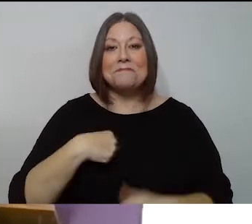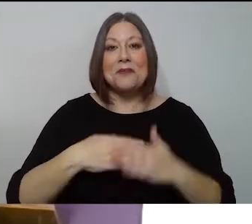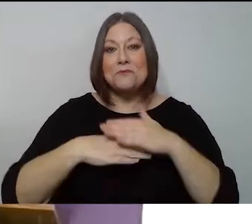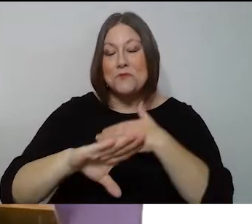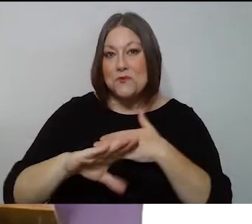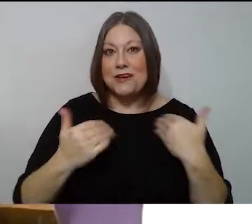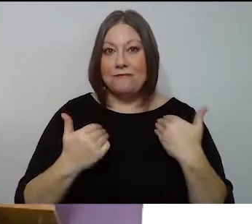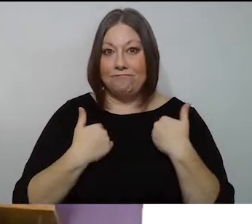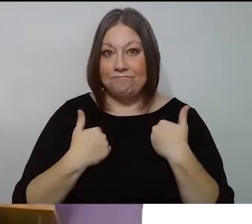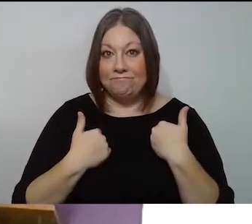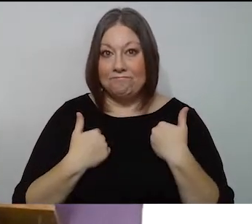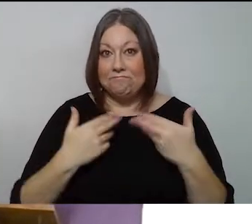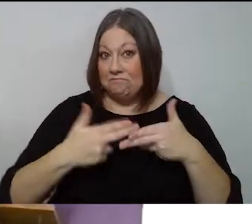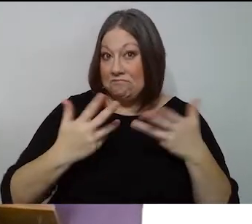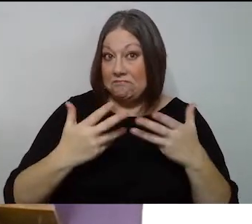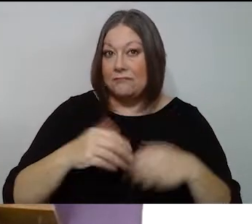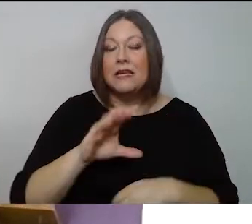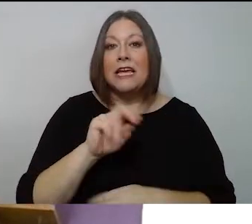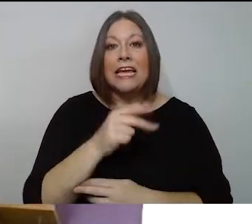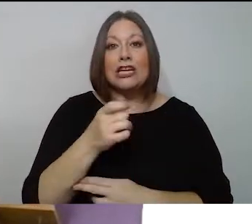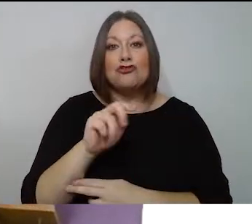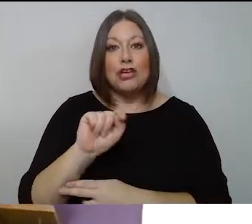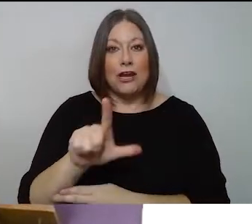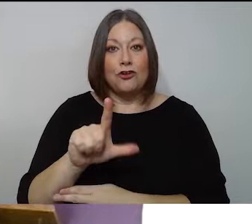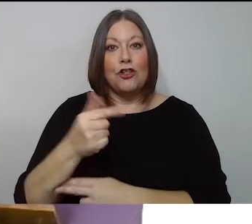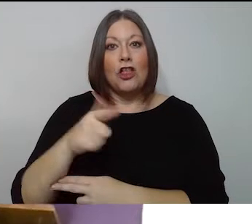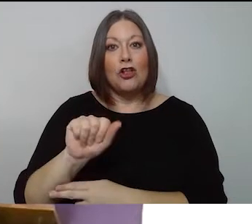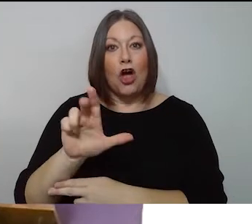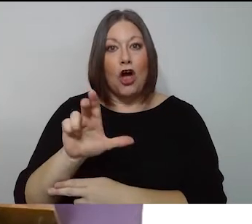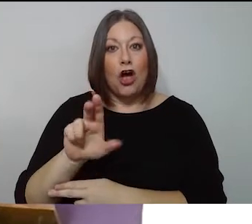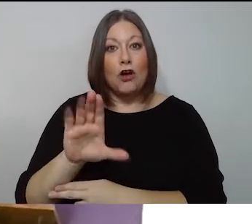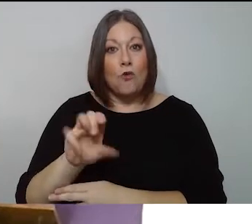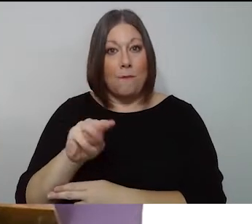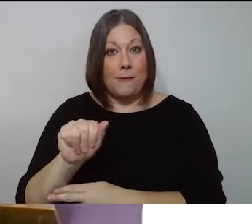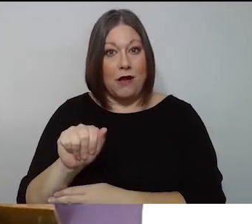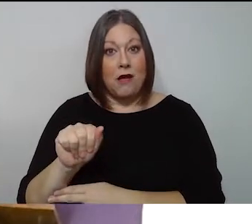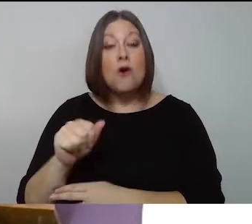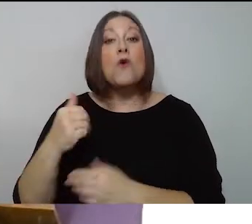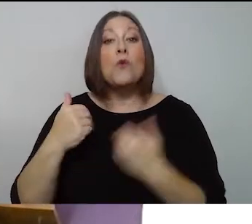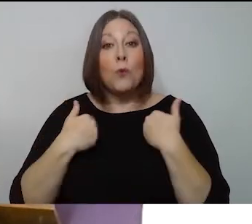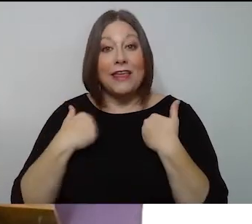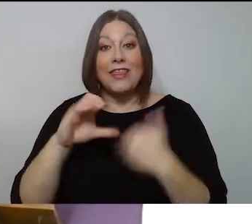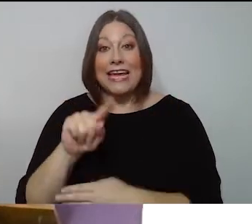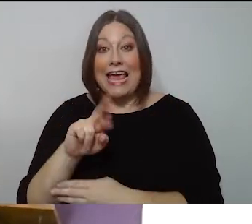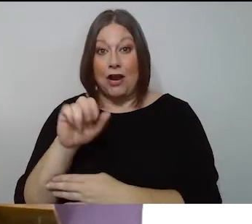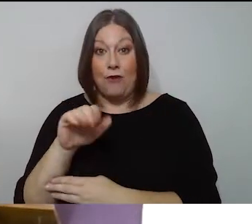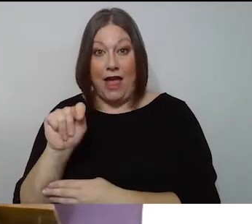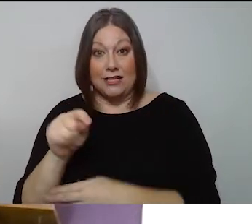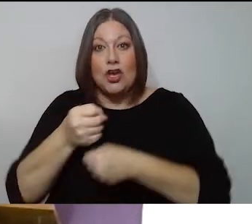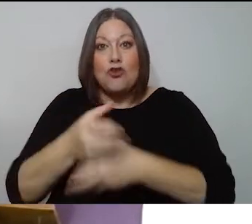Leatrice: Yes. I was born with a condition known as congenital glaucoma with cataracts, causing blindness.